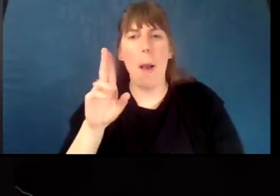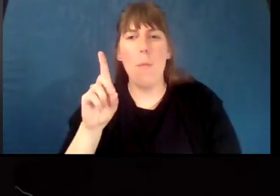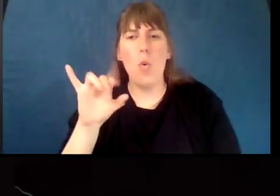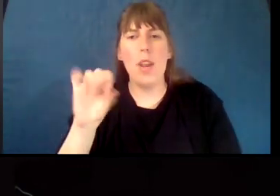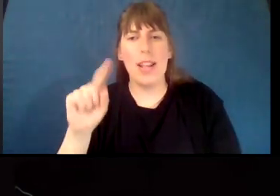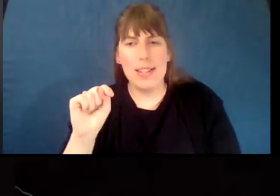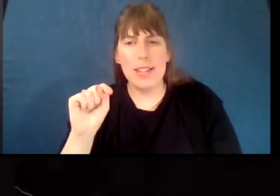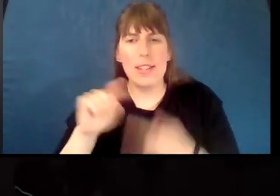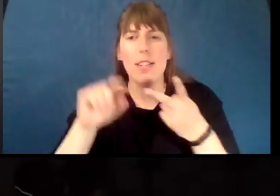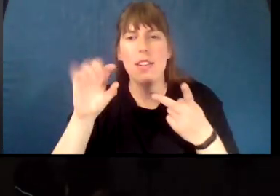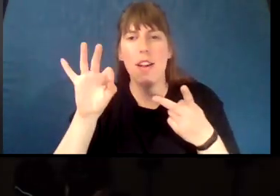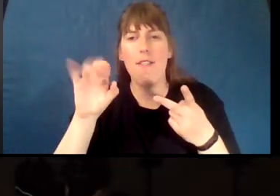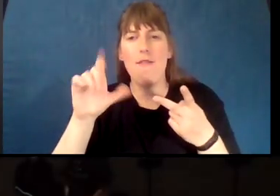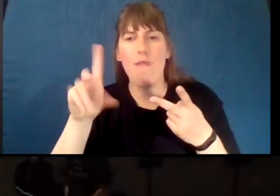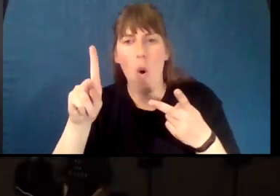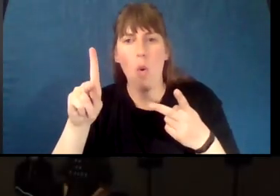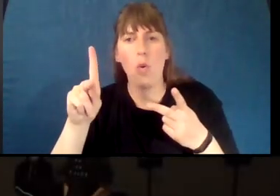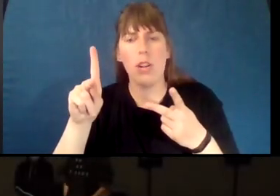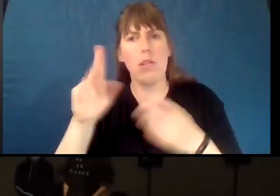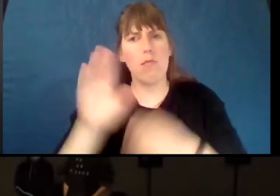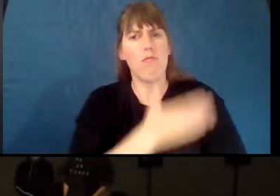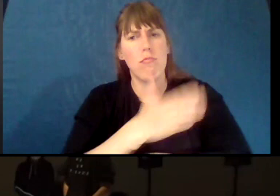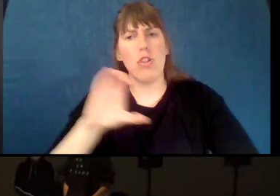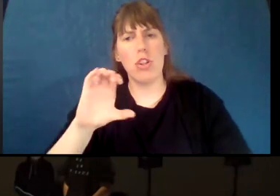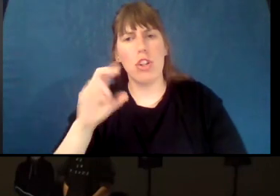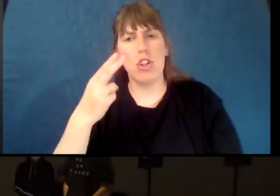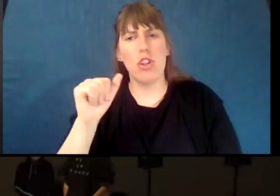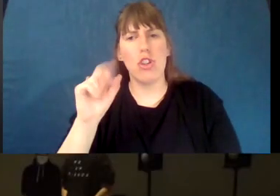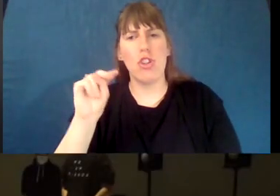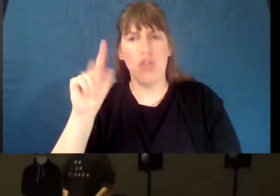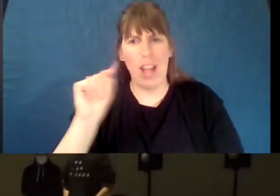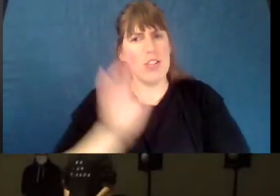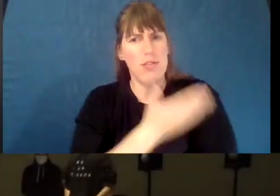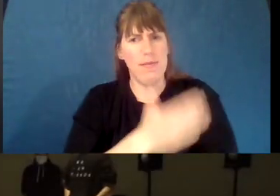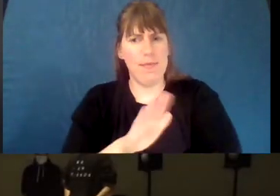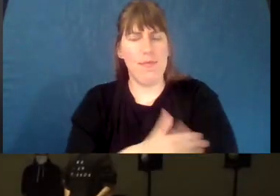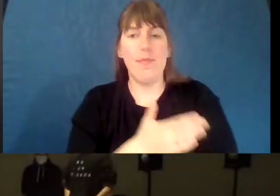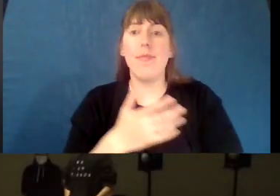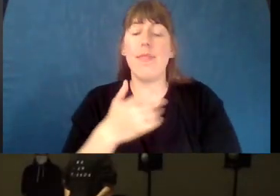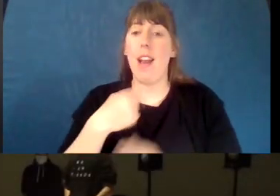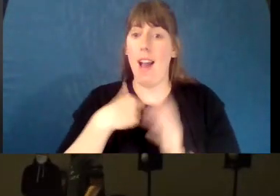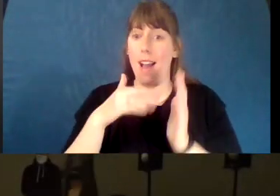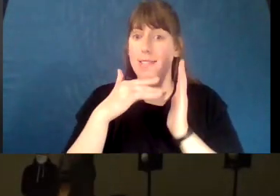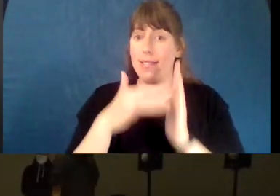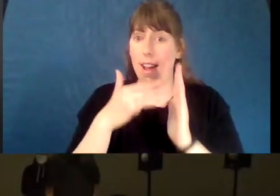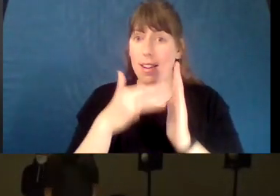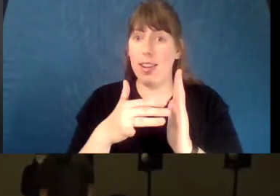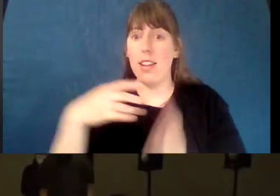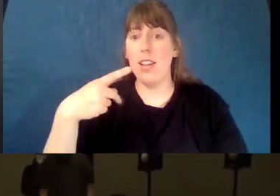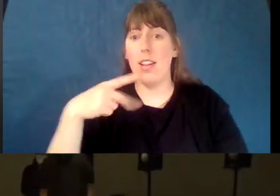were really important to her. And I also studied traditional Punjabi folk music as well,